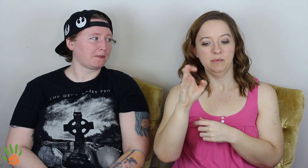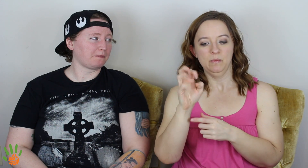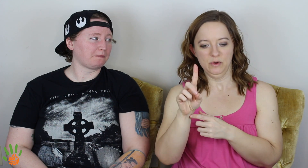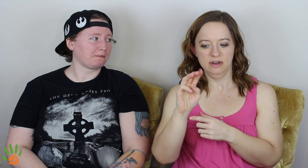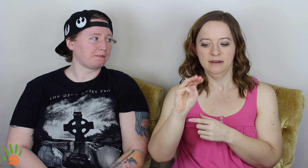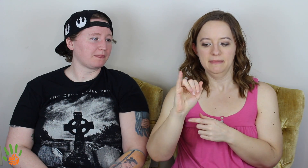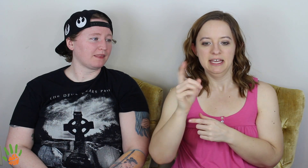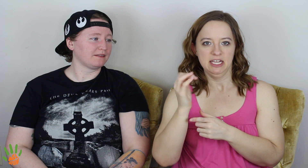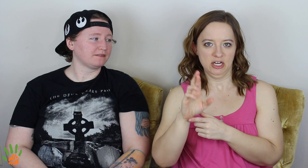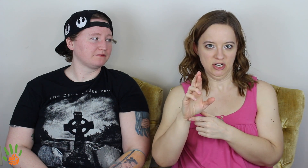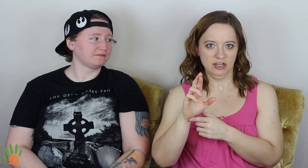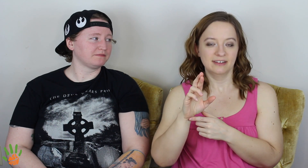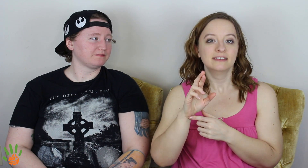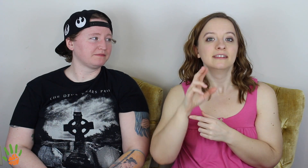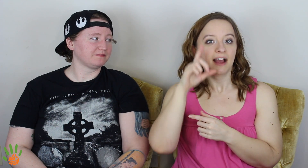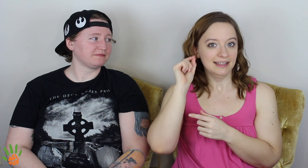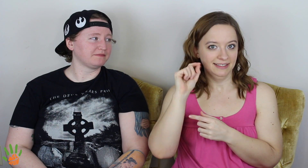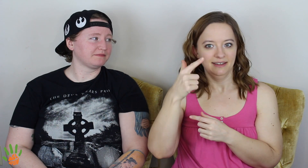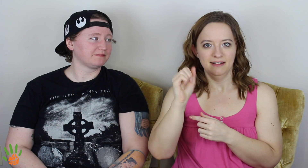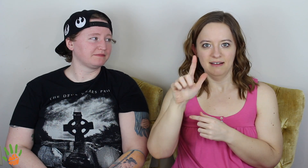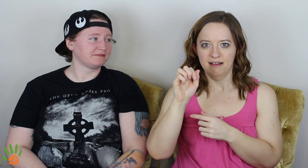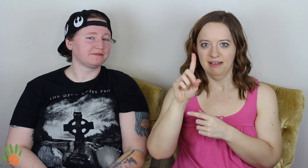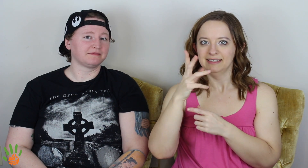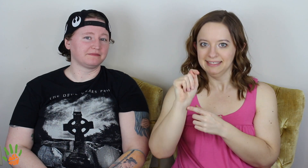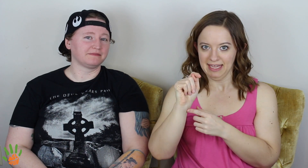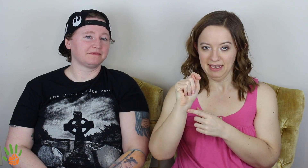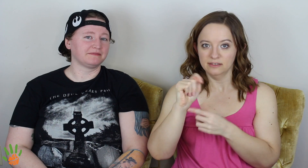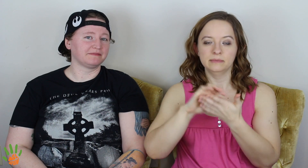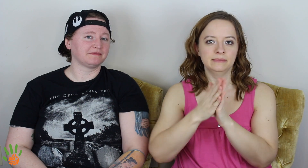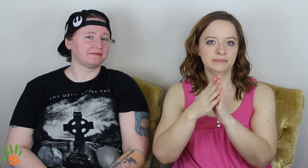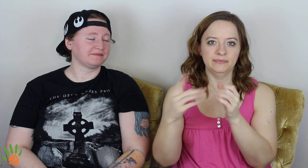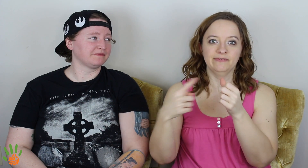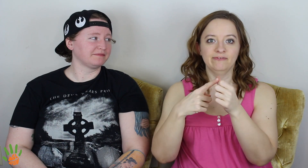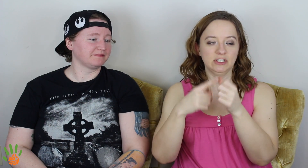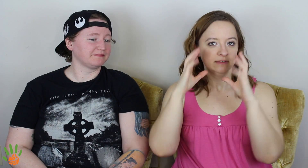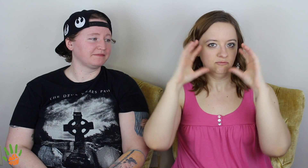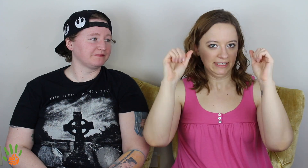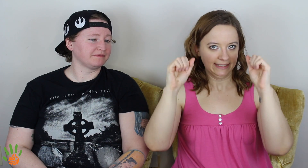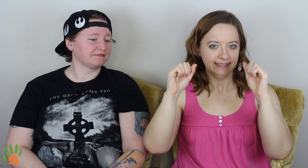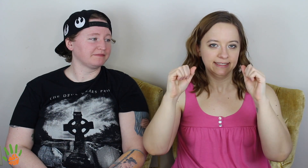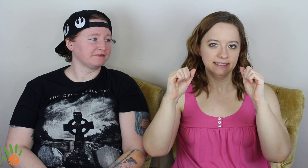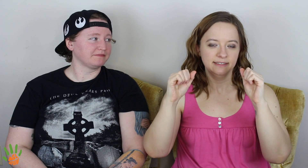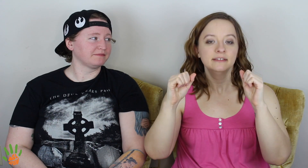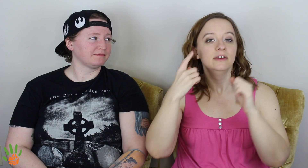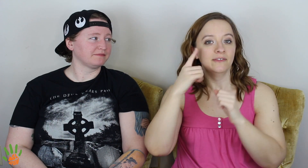which stand for Edward Minor Gallaudet to become the first superintendent